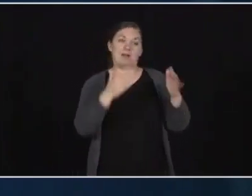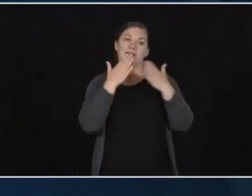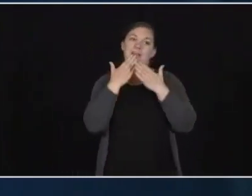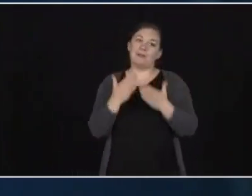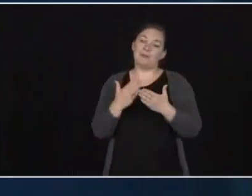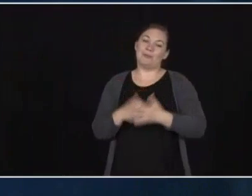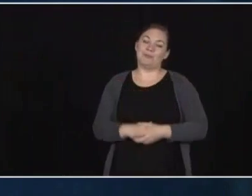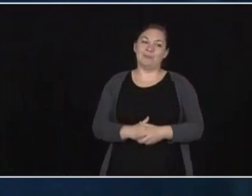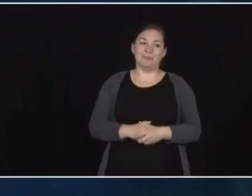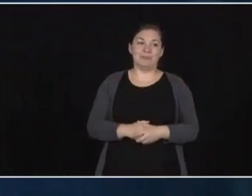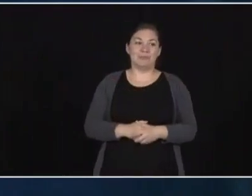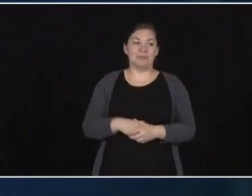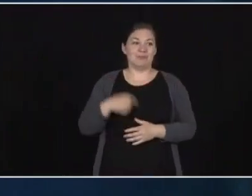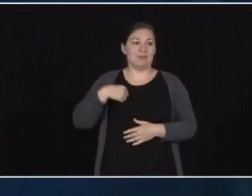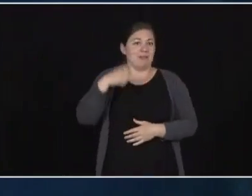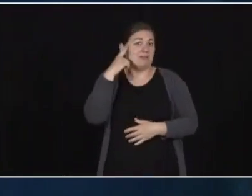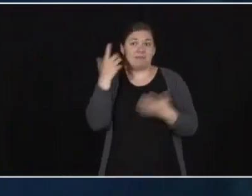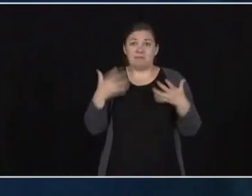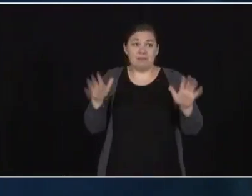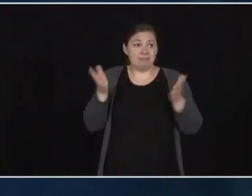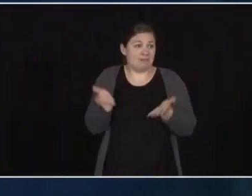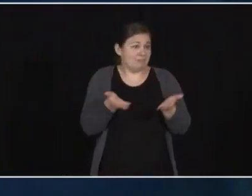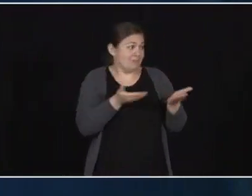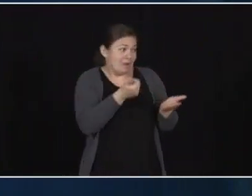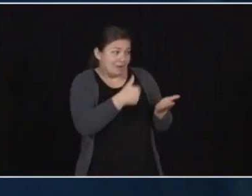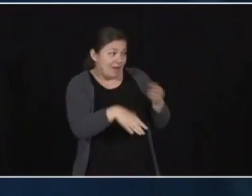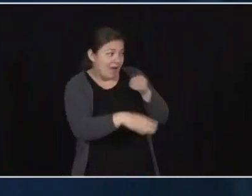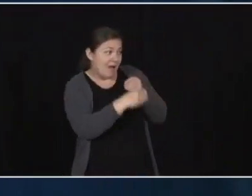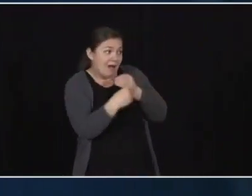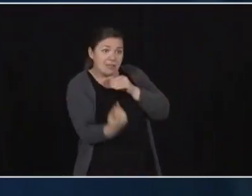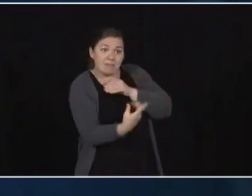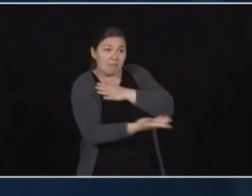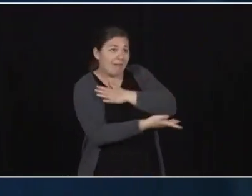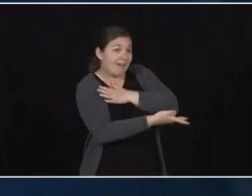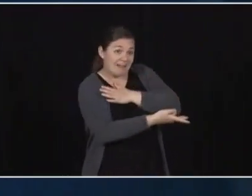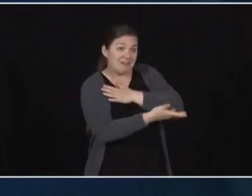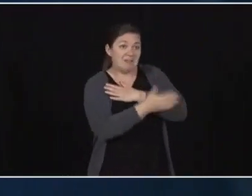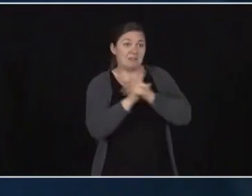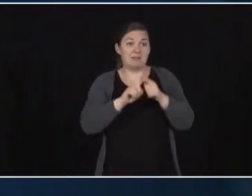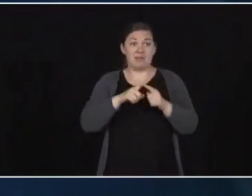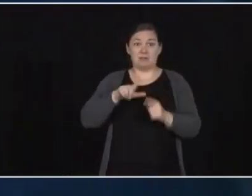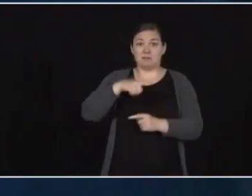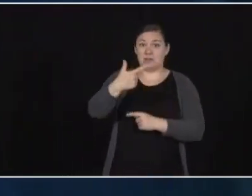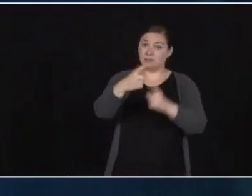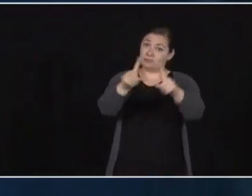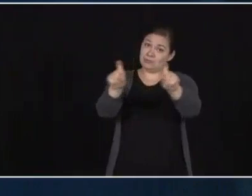I think I will turn to my colleagues to see if you have